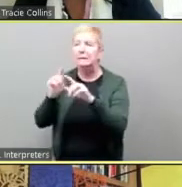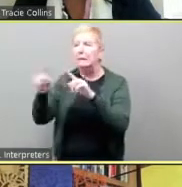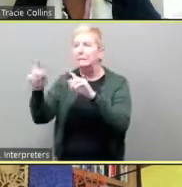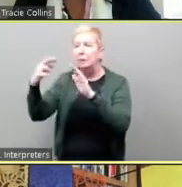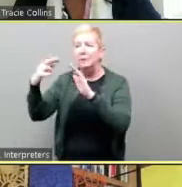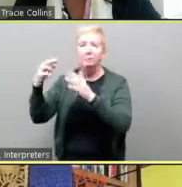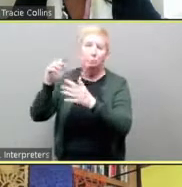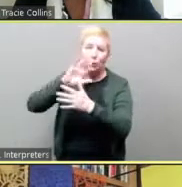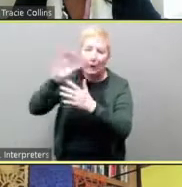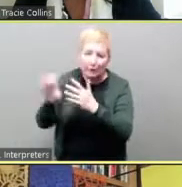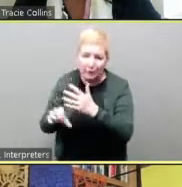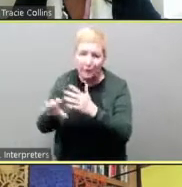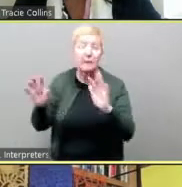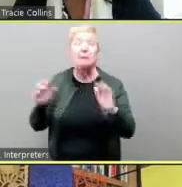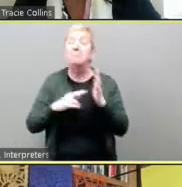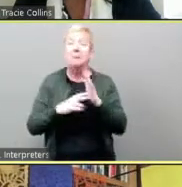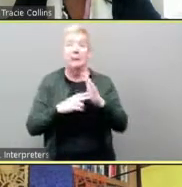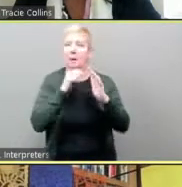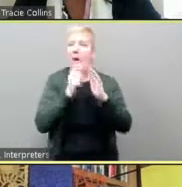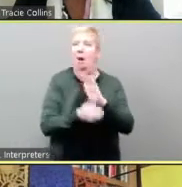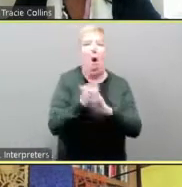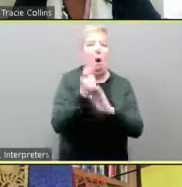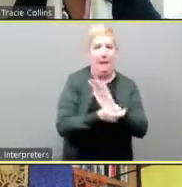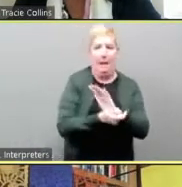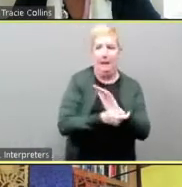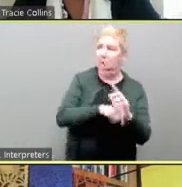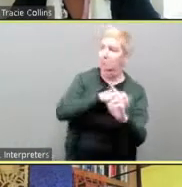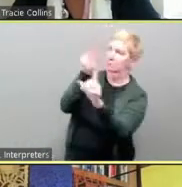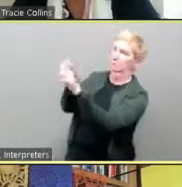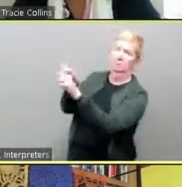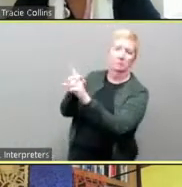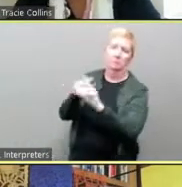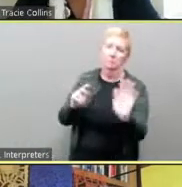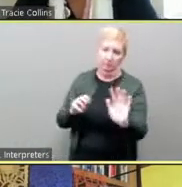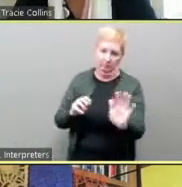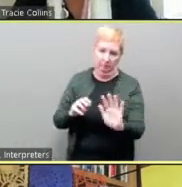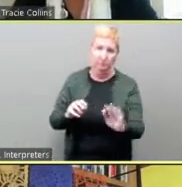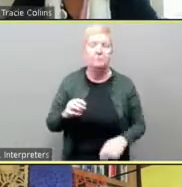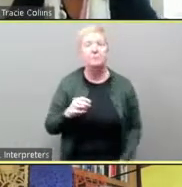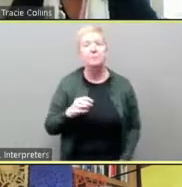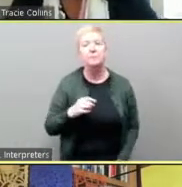not an automatic application there. And I think I'm committed to doing a better